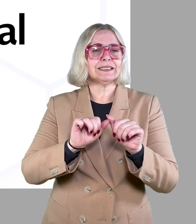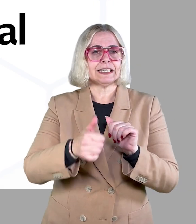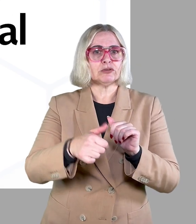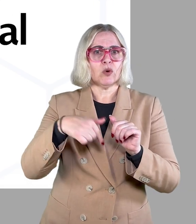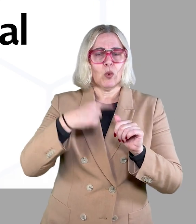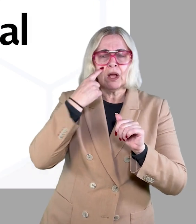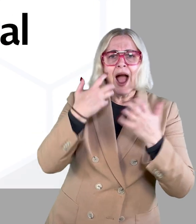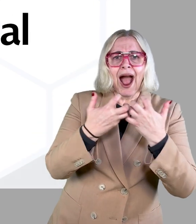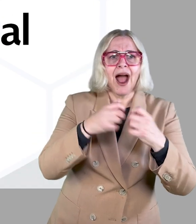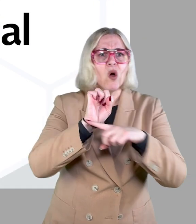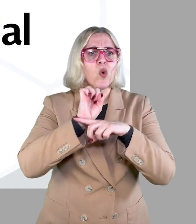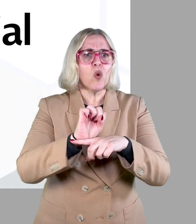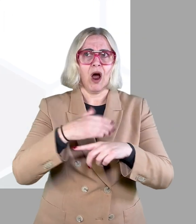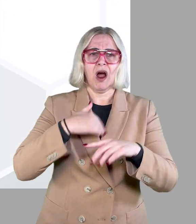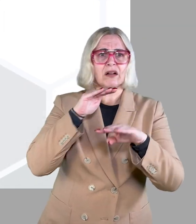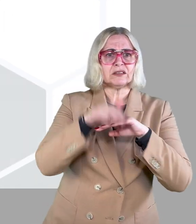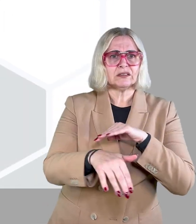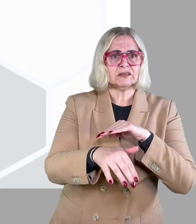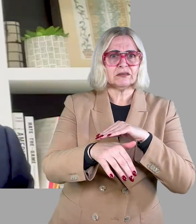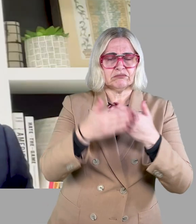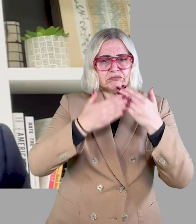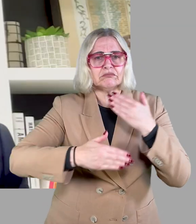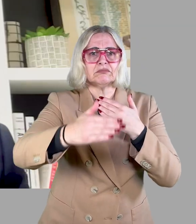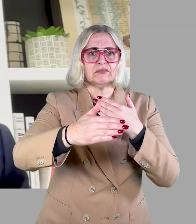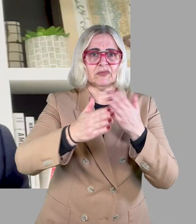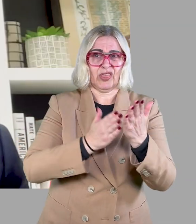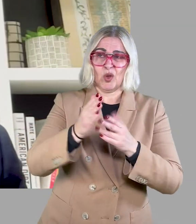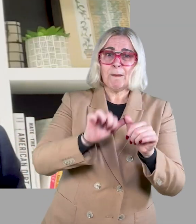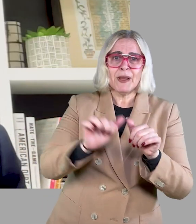In the second part of our series. Prevention of heart failure after myocardial infarction.